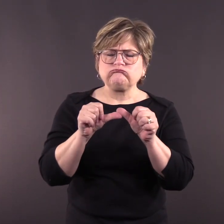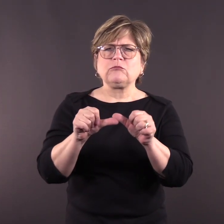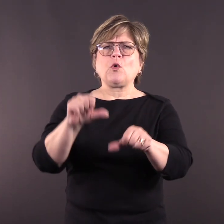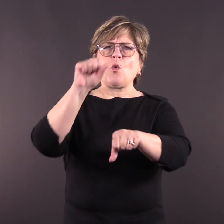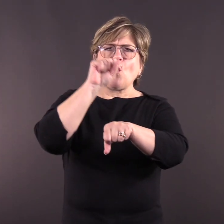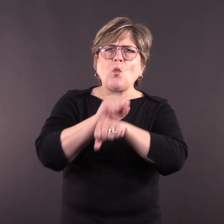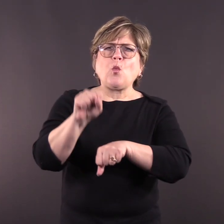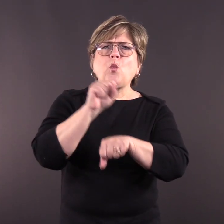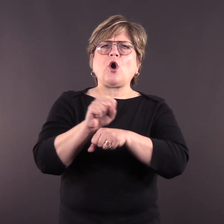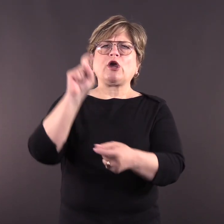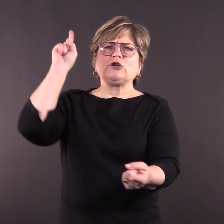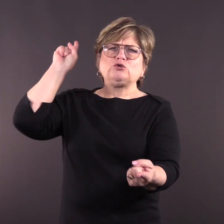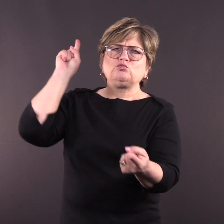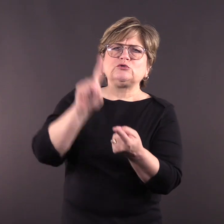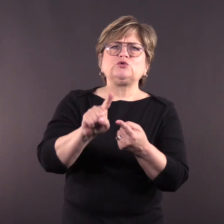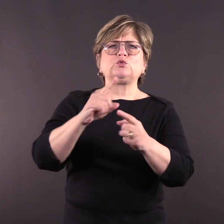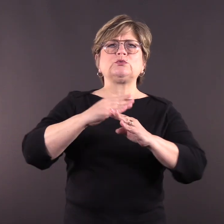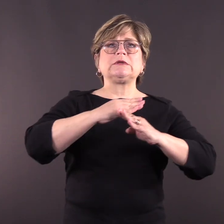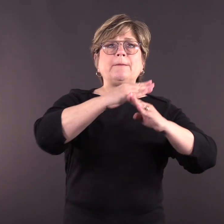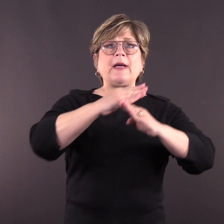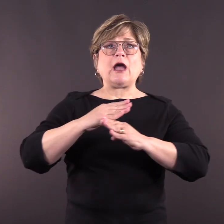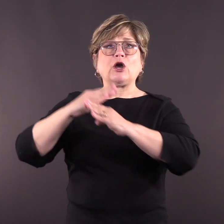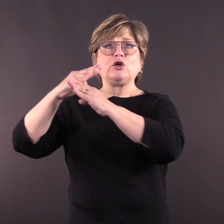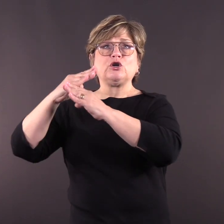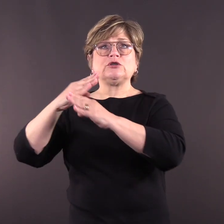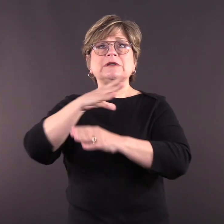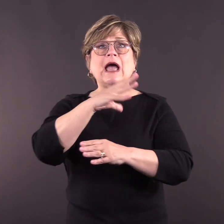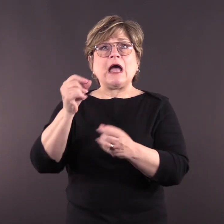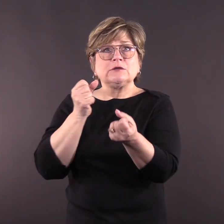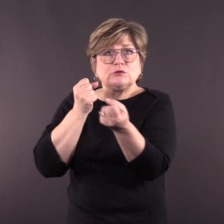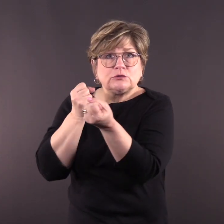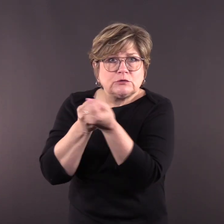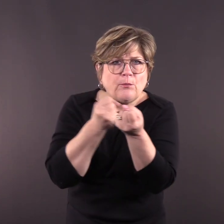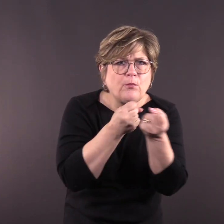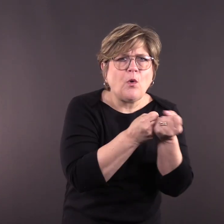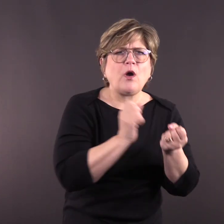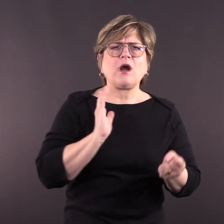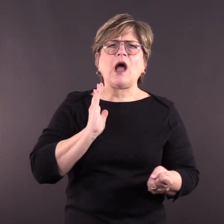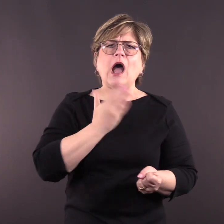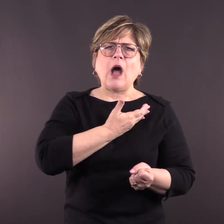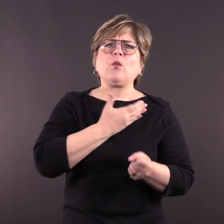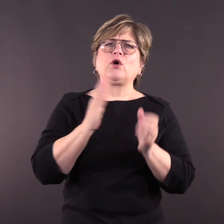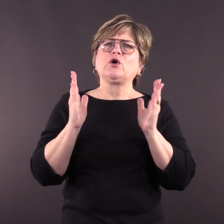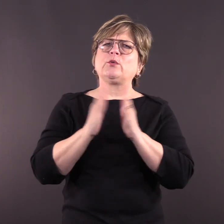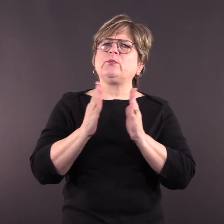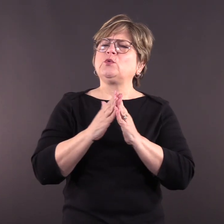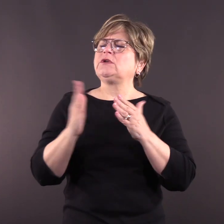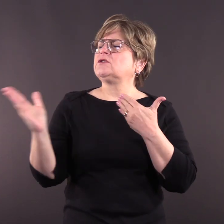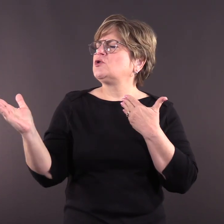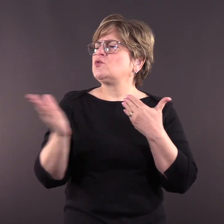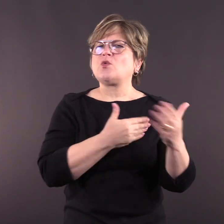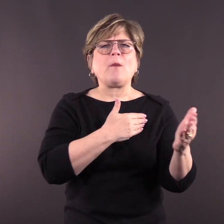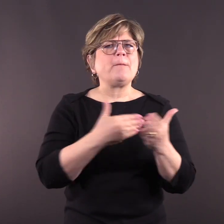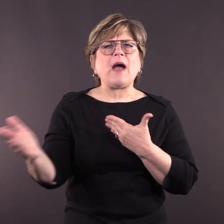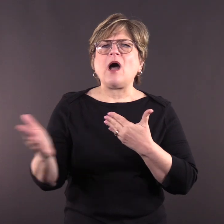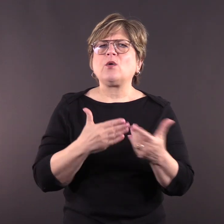The Commission will continue working to reduce barriers and support our communities,